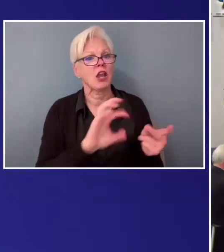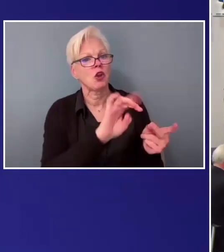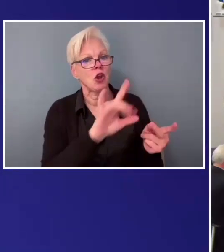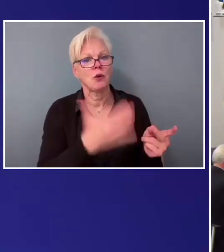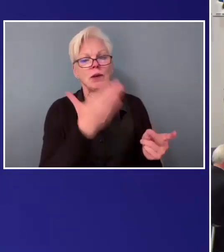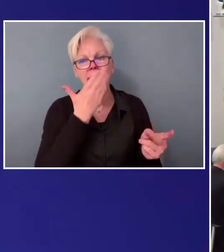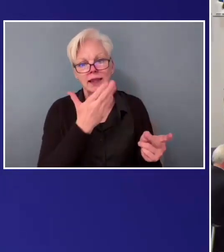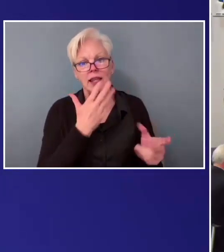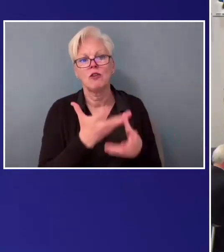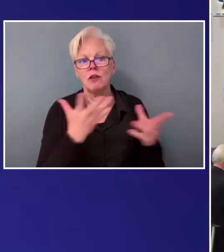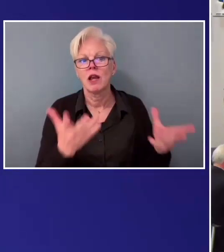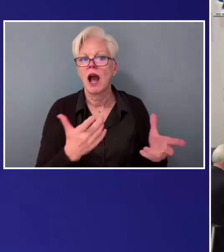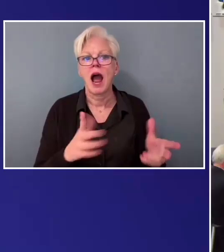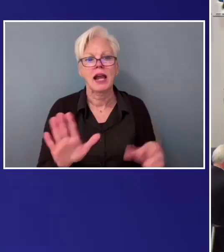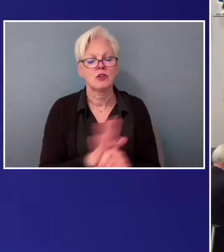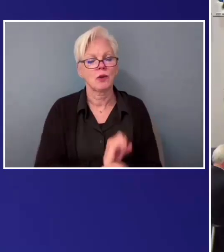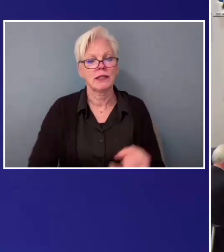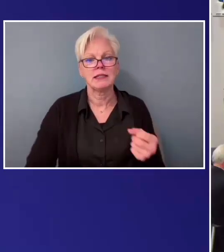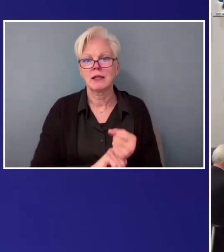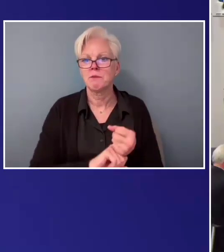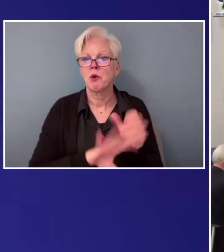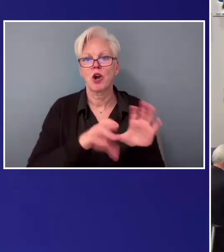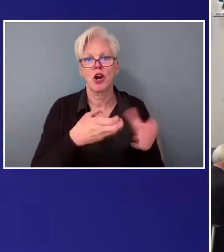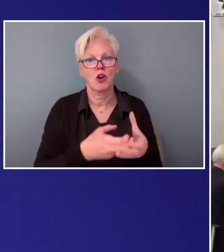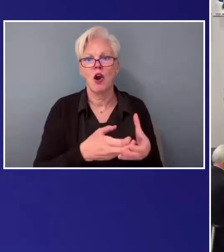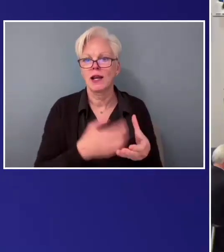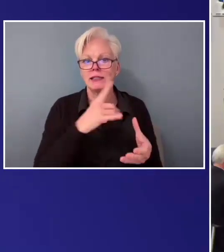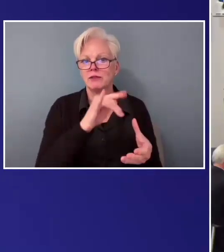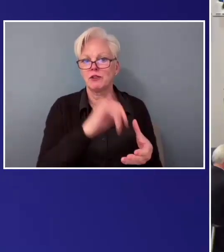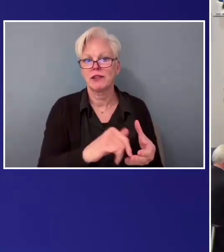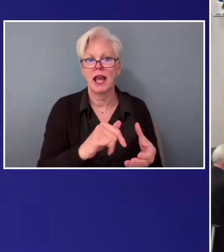I would totally support a caucus on that if it's held in Puerto Rico.